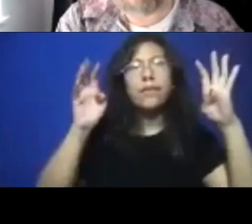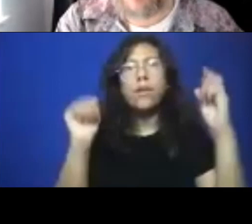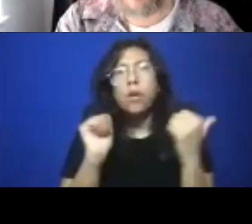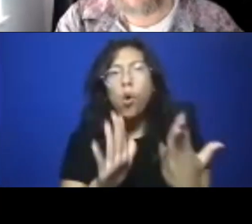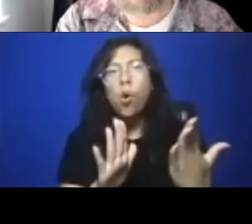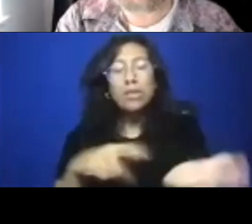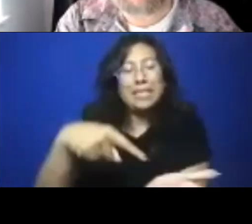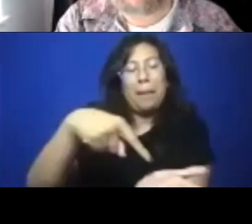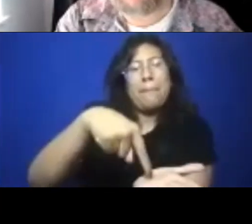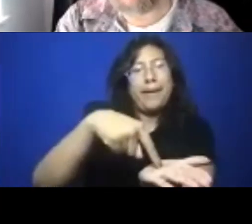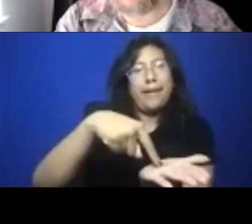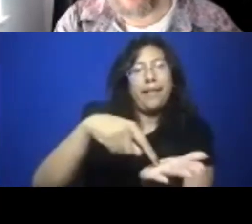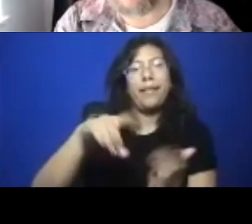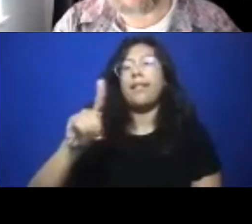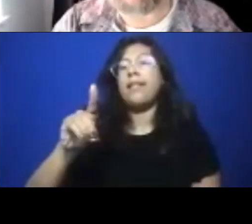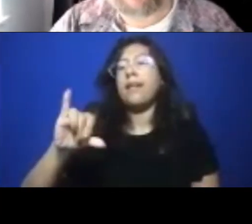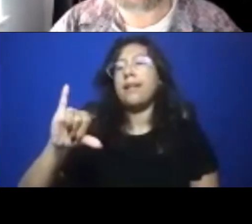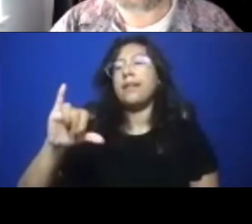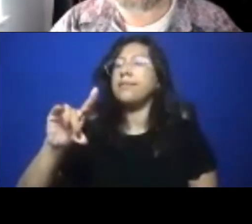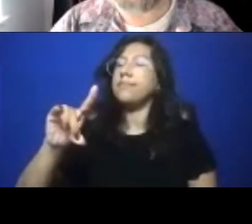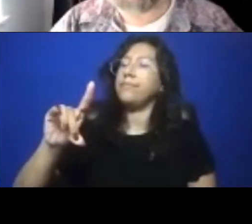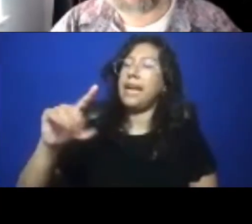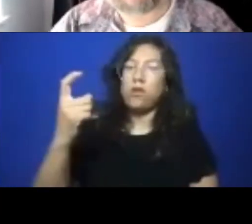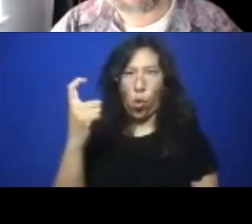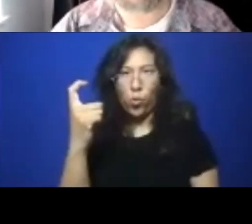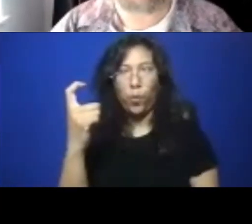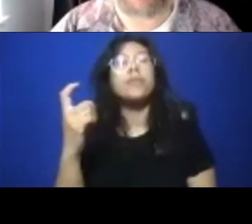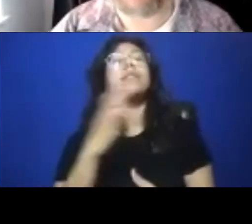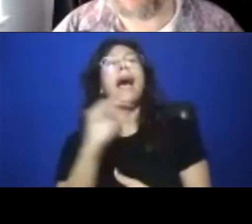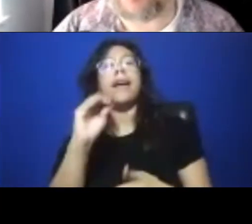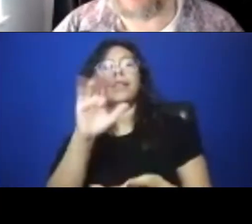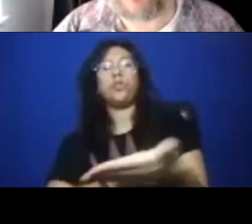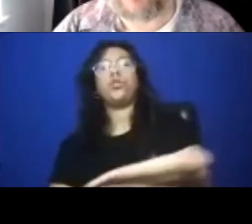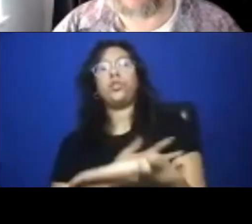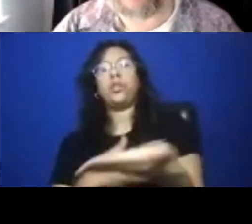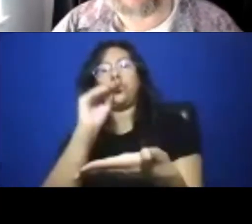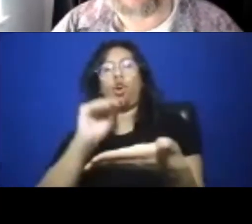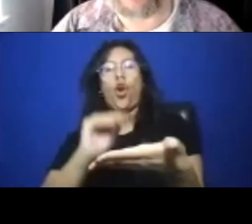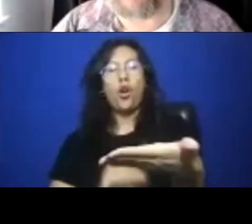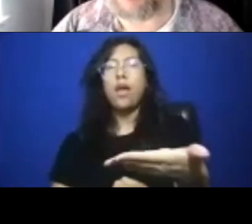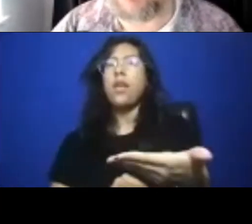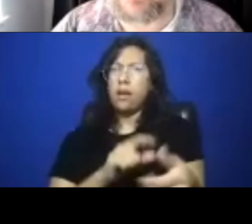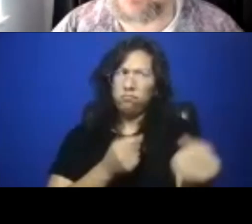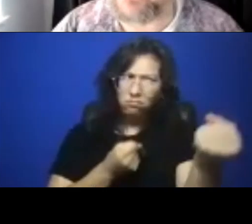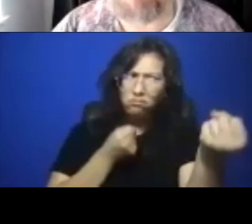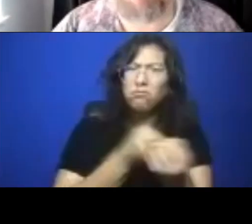diagnose and chart in ways that are affirming to trans clients and do the job that you need to do.